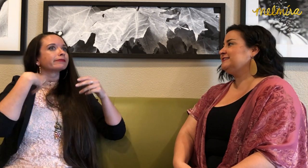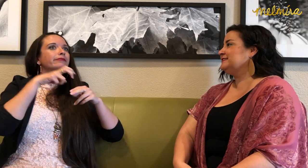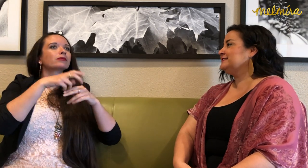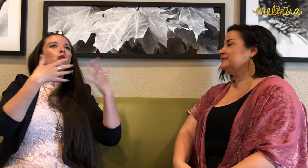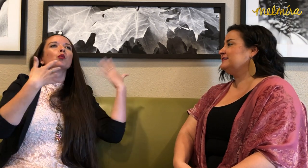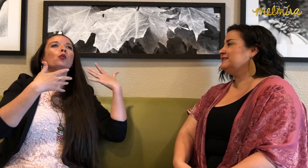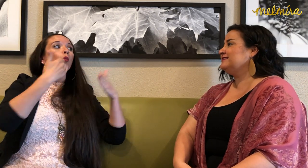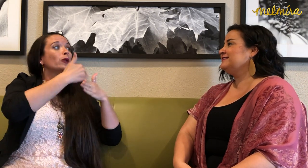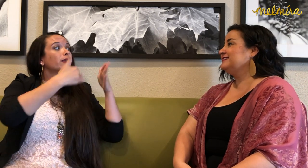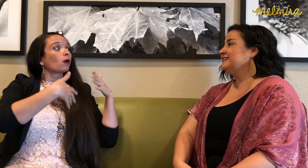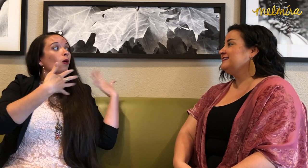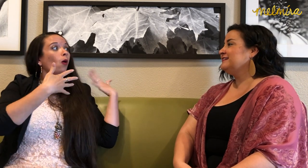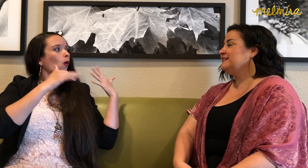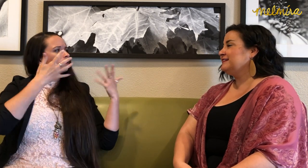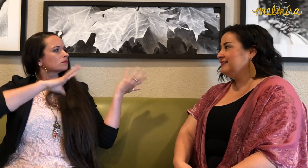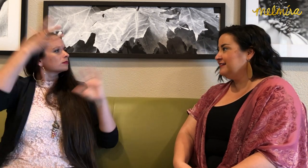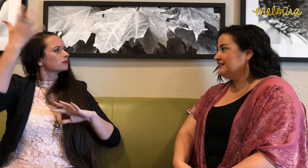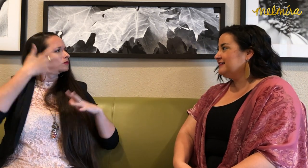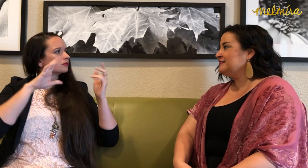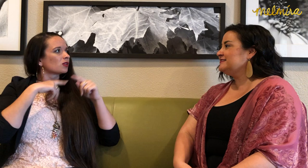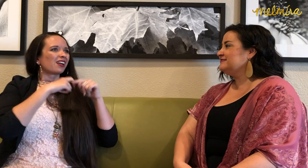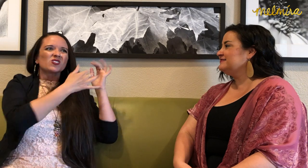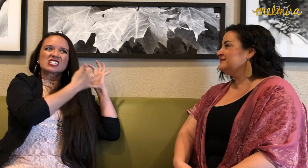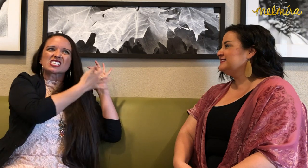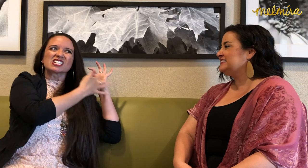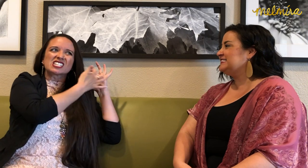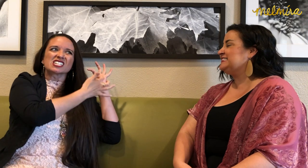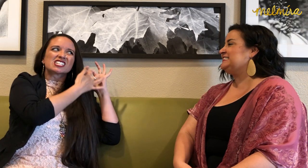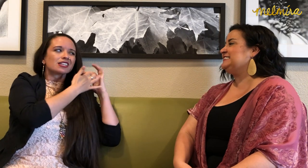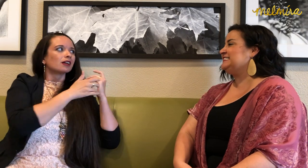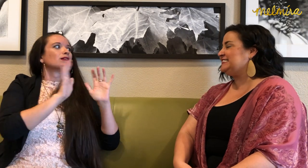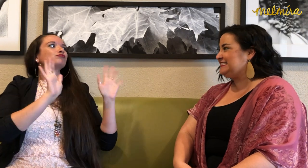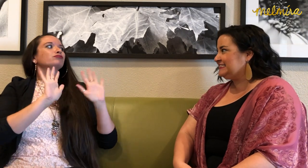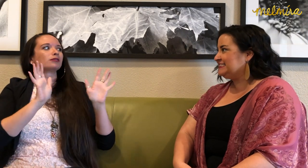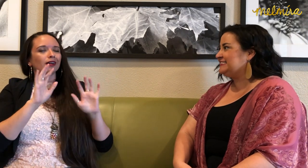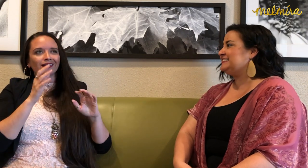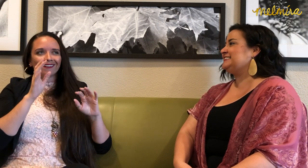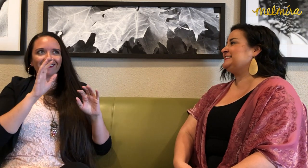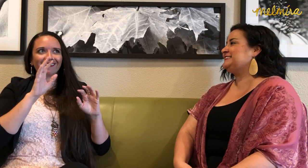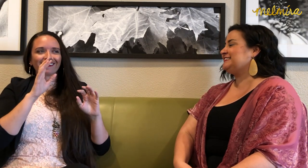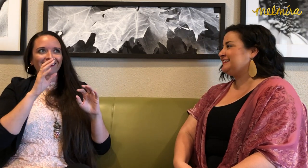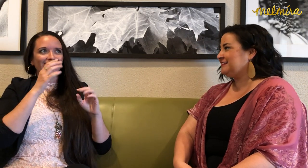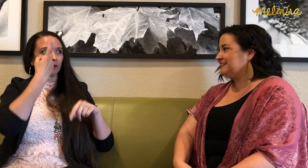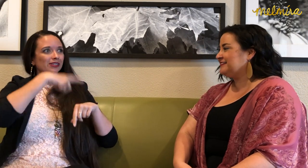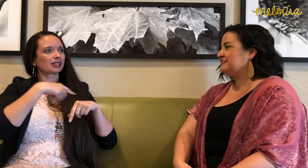because sometimes things like the wind can get in the way.